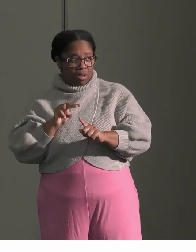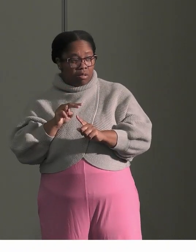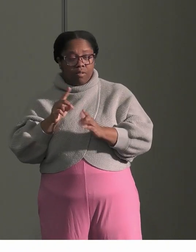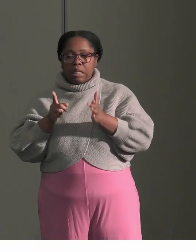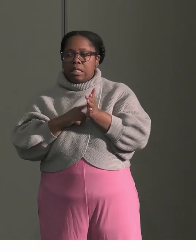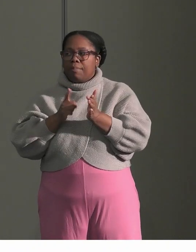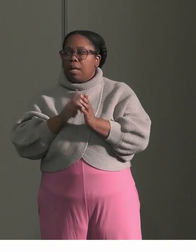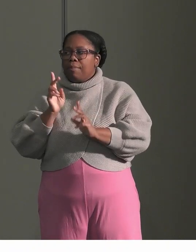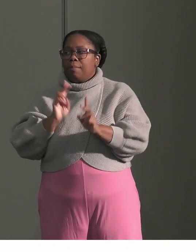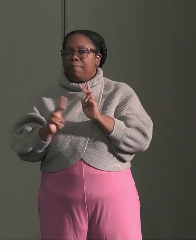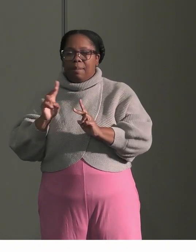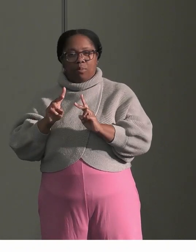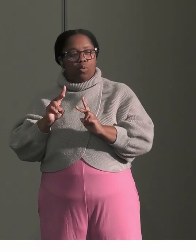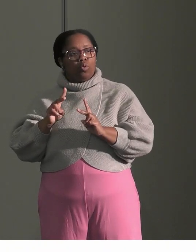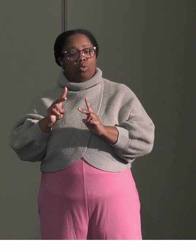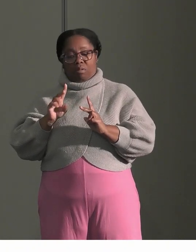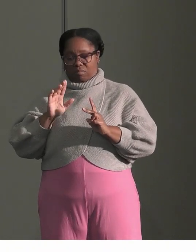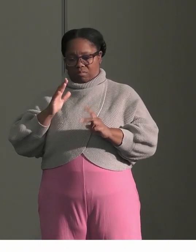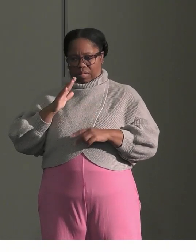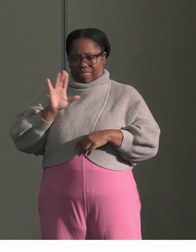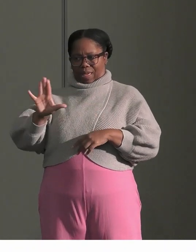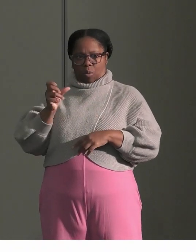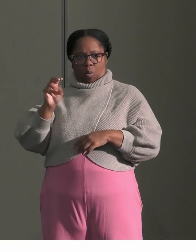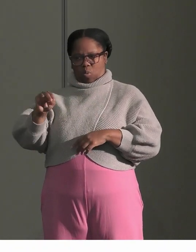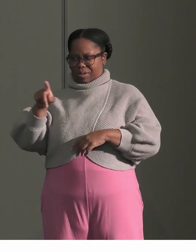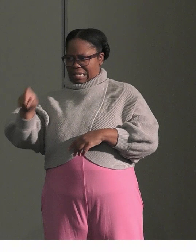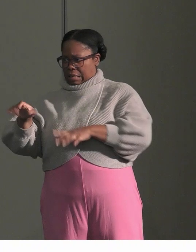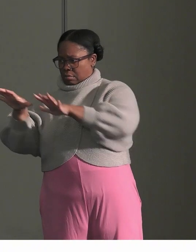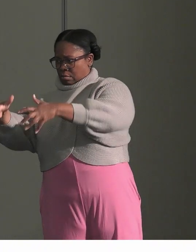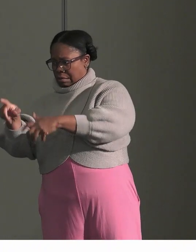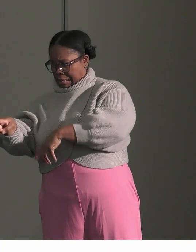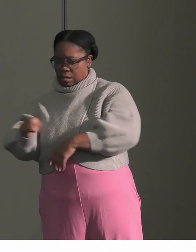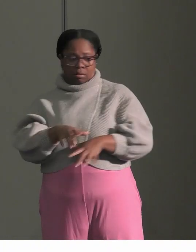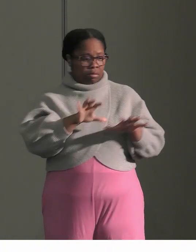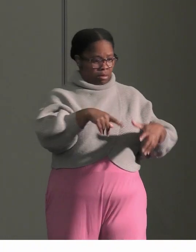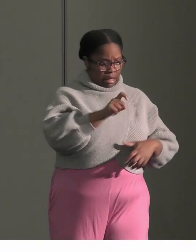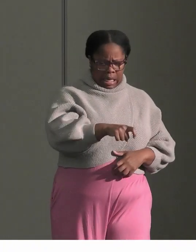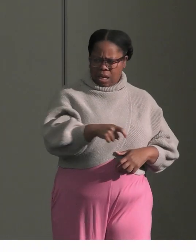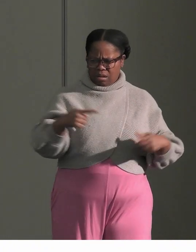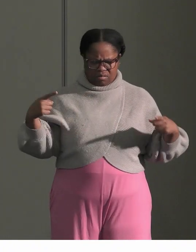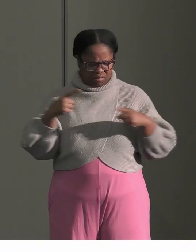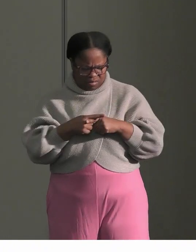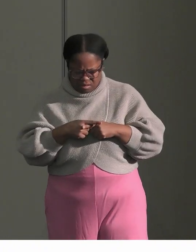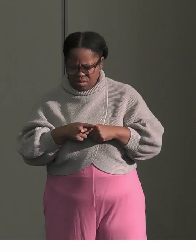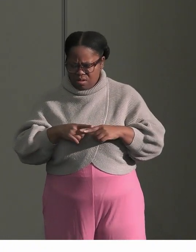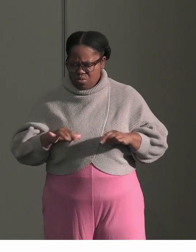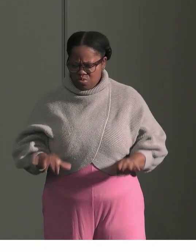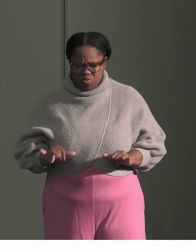are in conflict with each other. You need to understand both sides to come up a solution